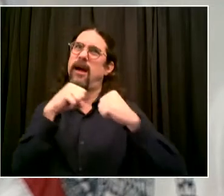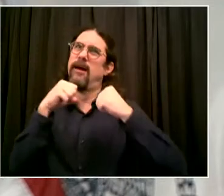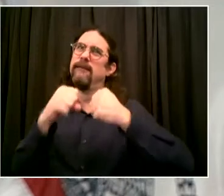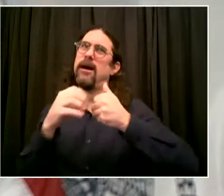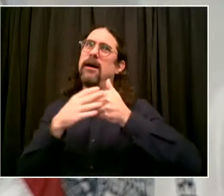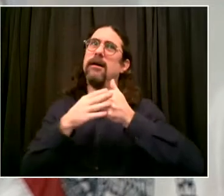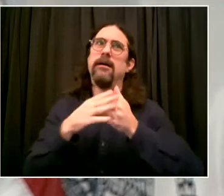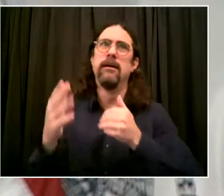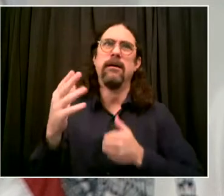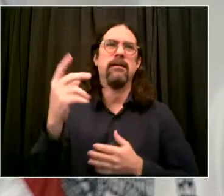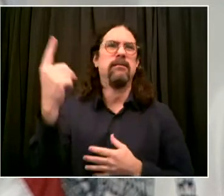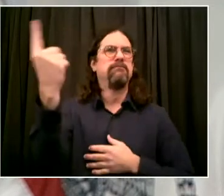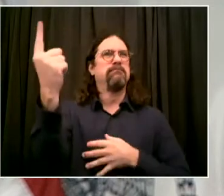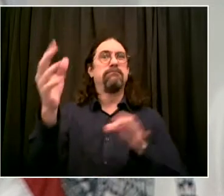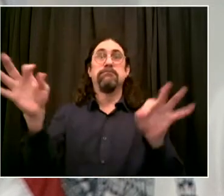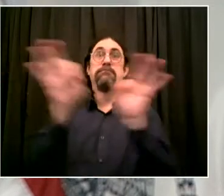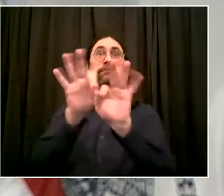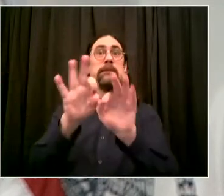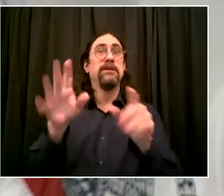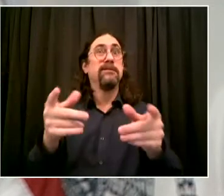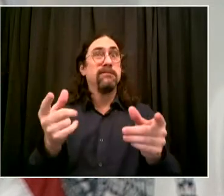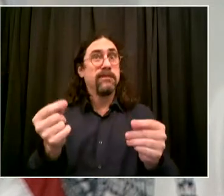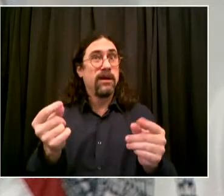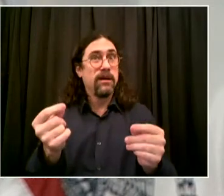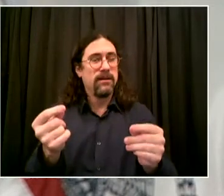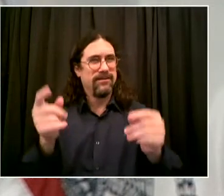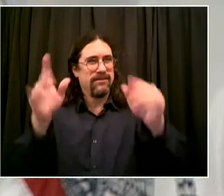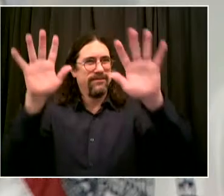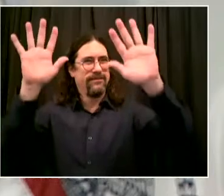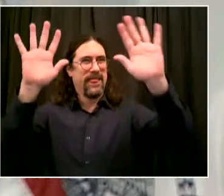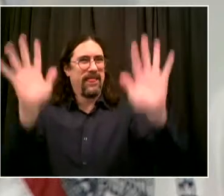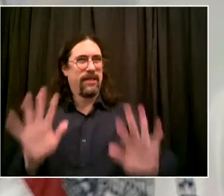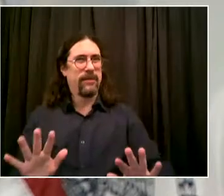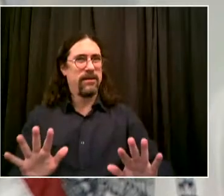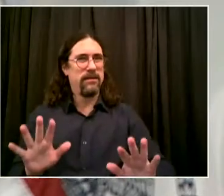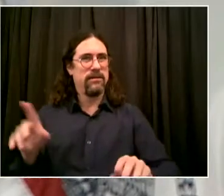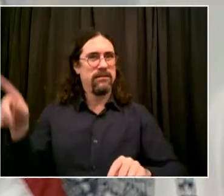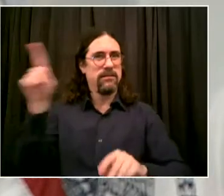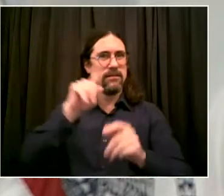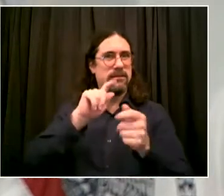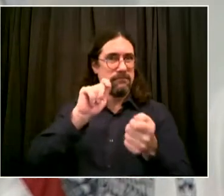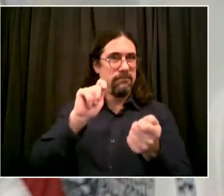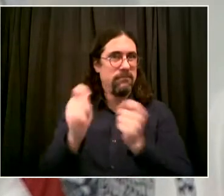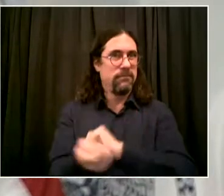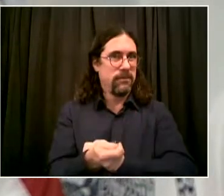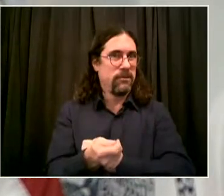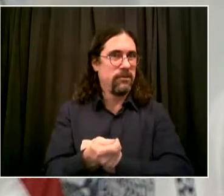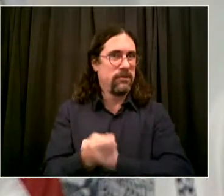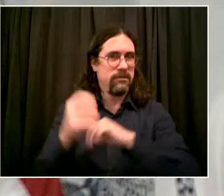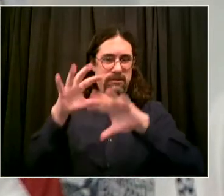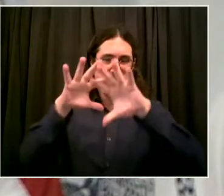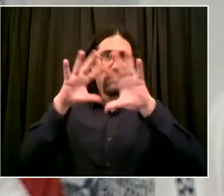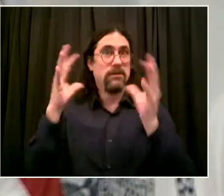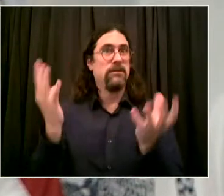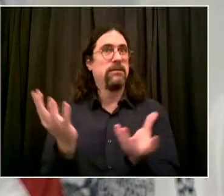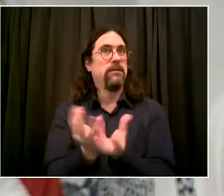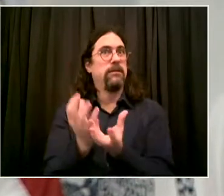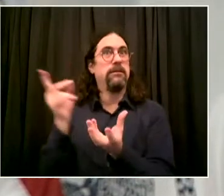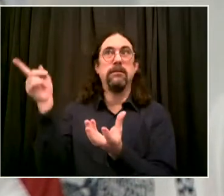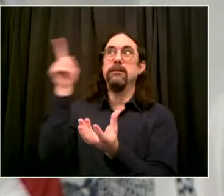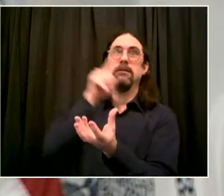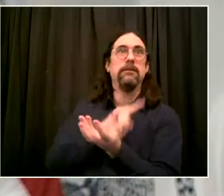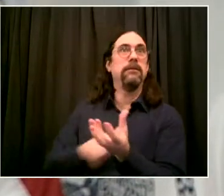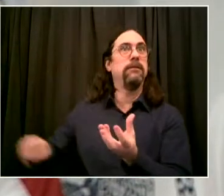THE YEARS AHEAD,